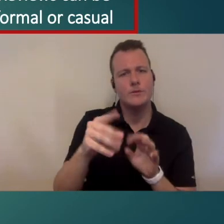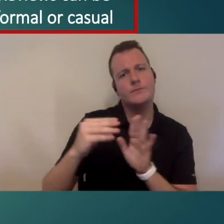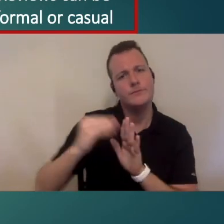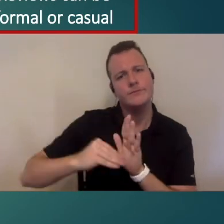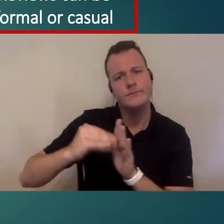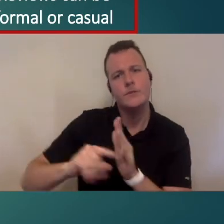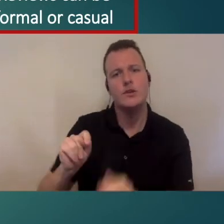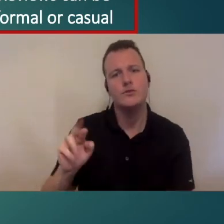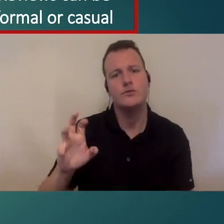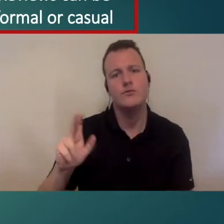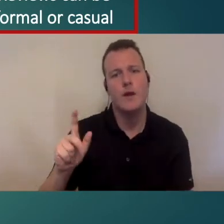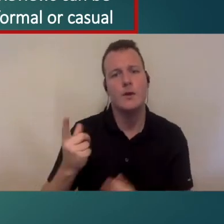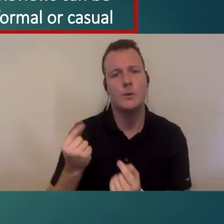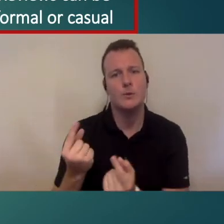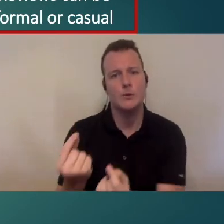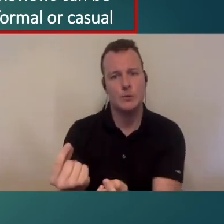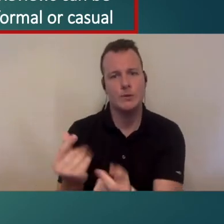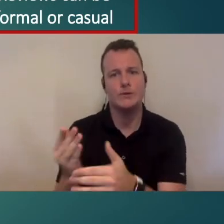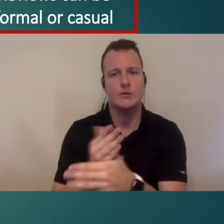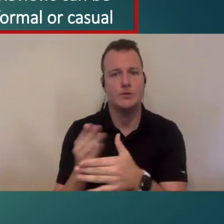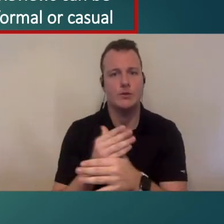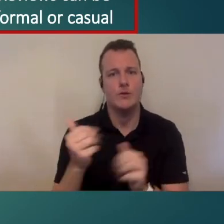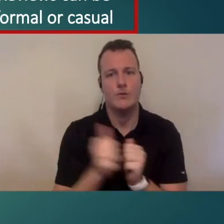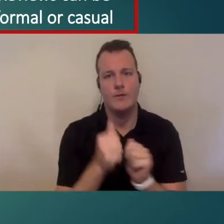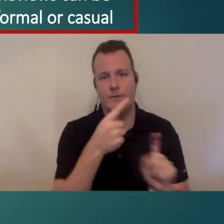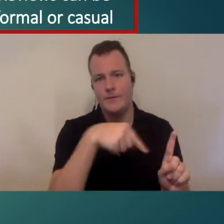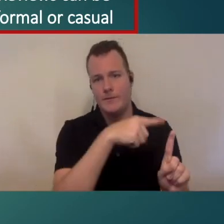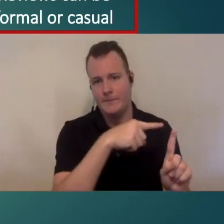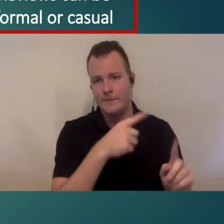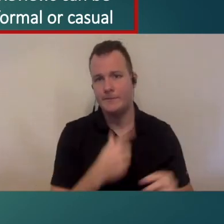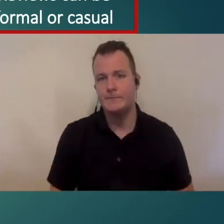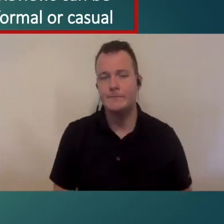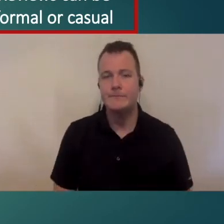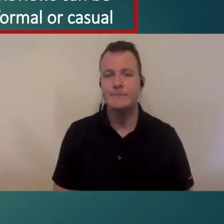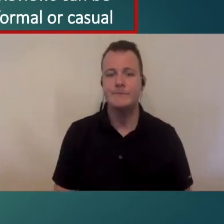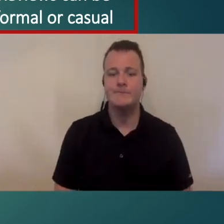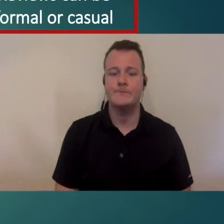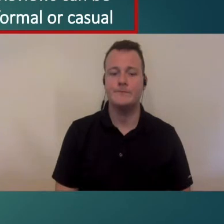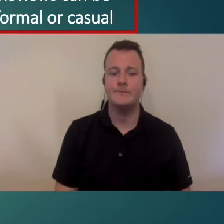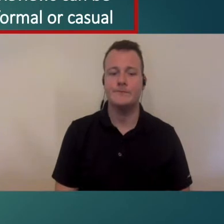doing, and be sure to share it along the way.